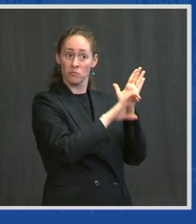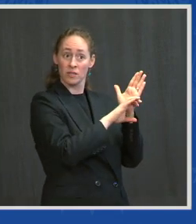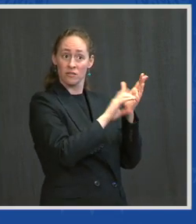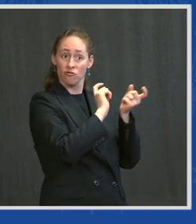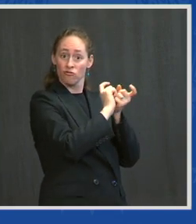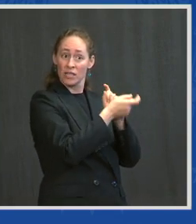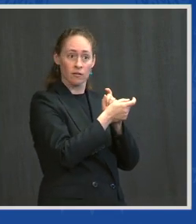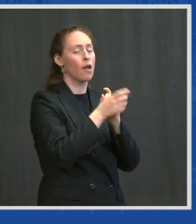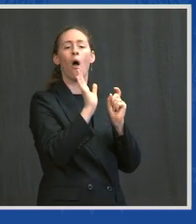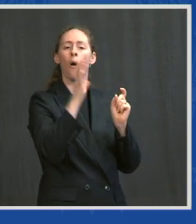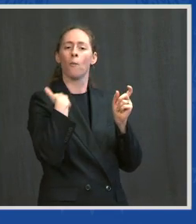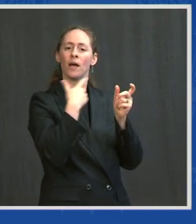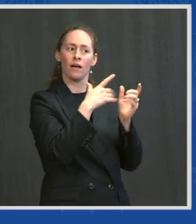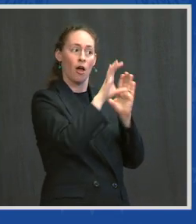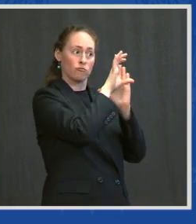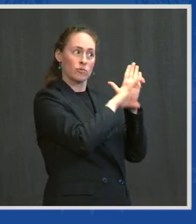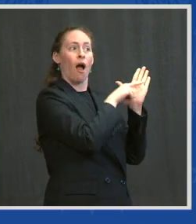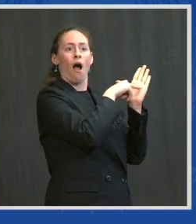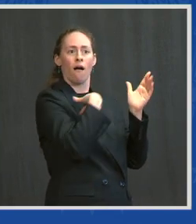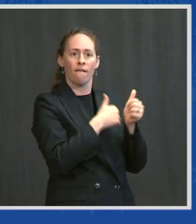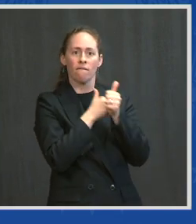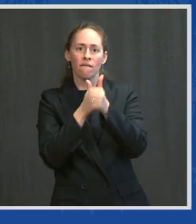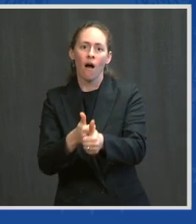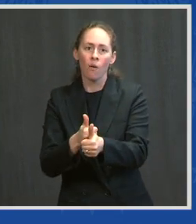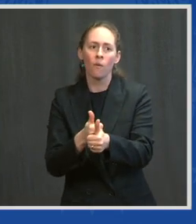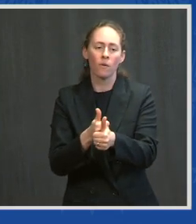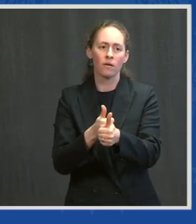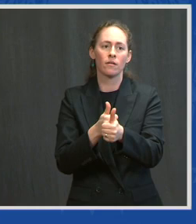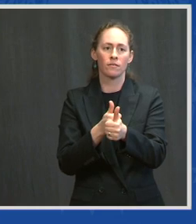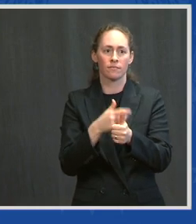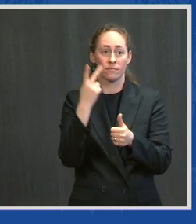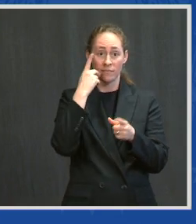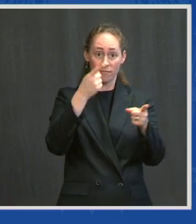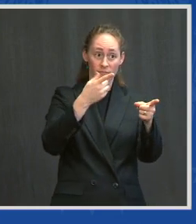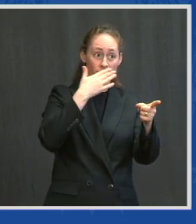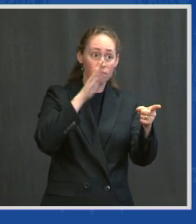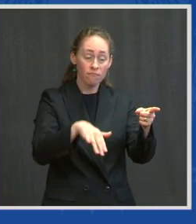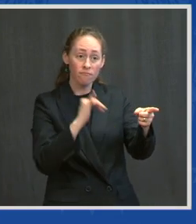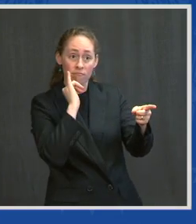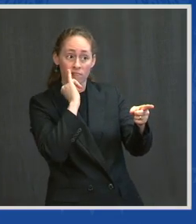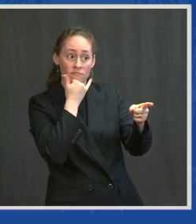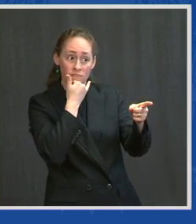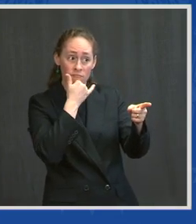We're taking on the bad actors doing bad and dangerous things to our communities and to our country.